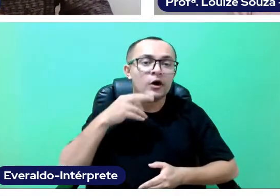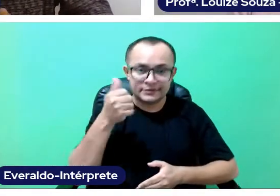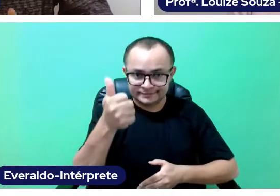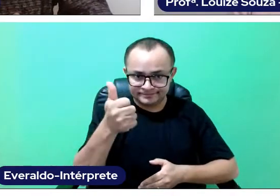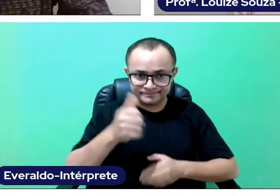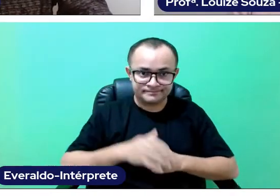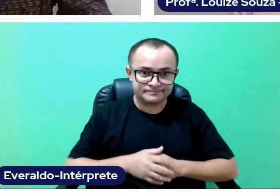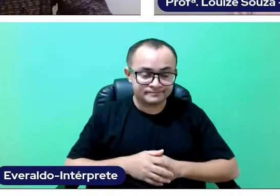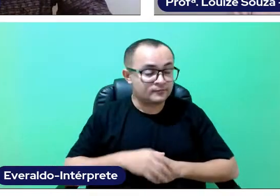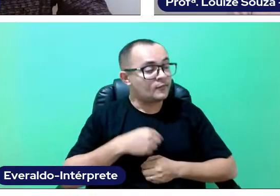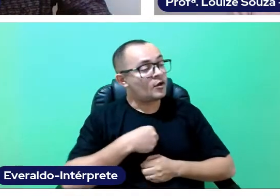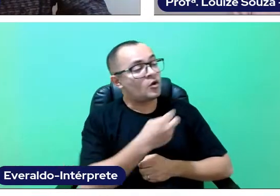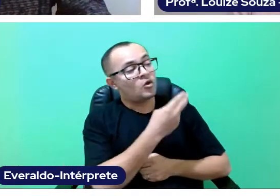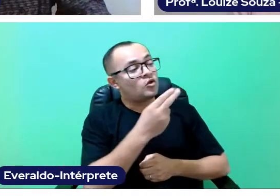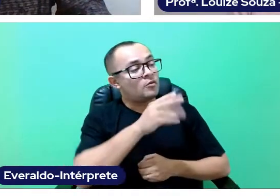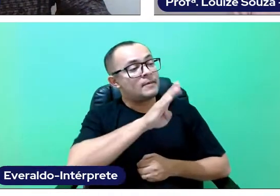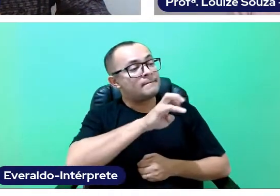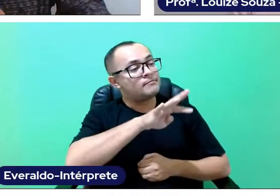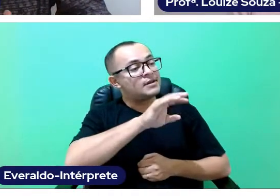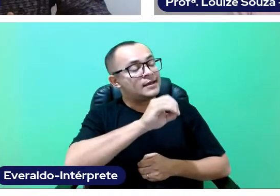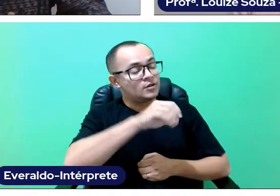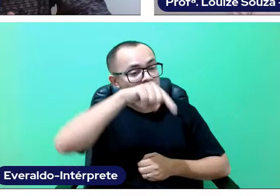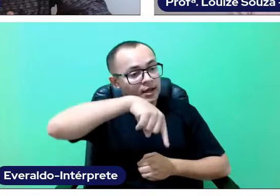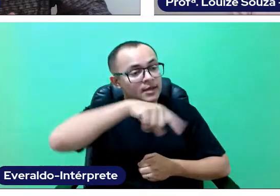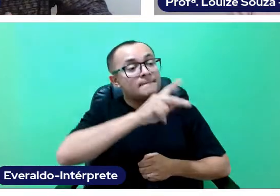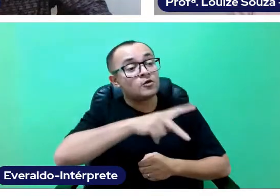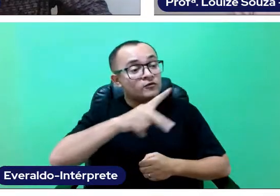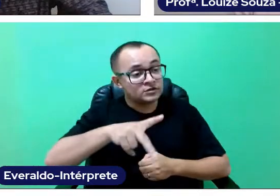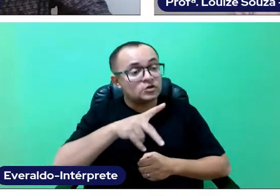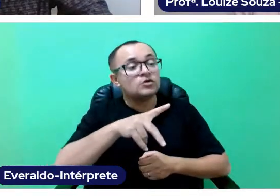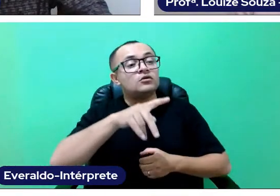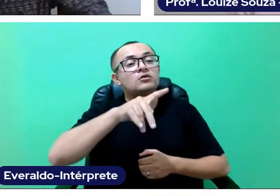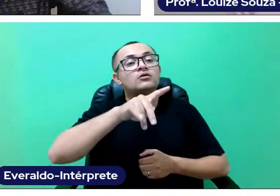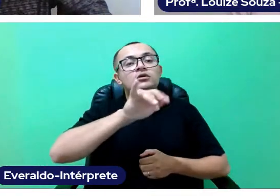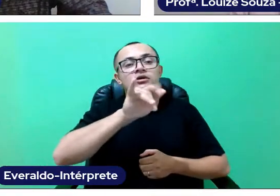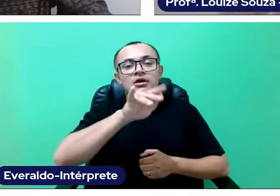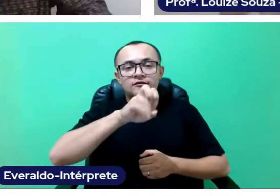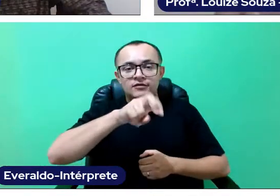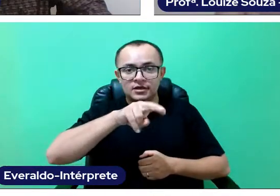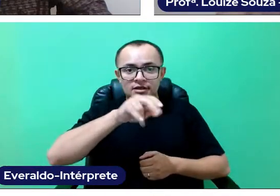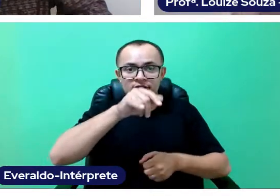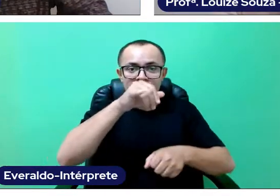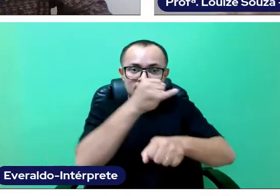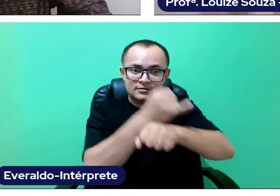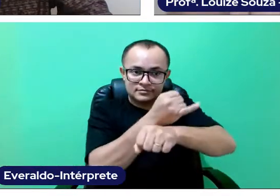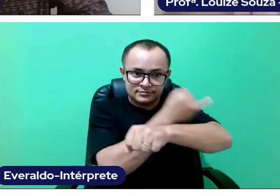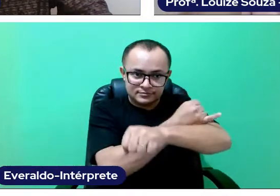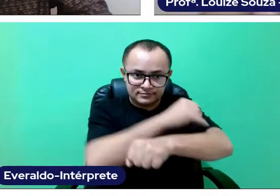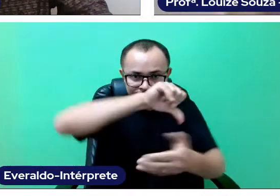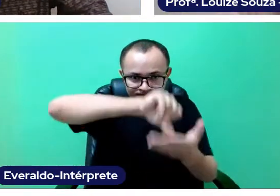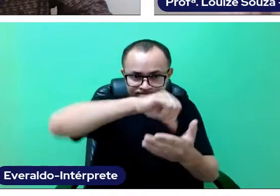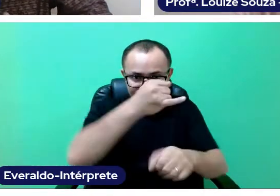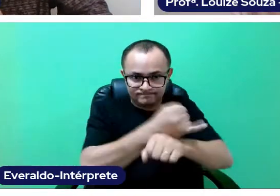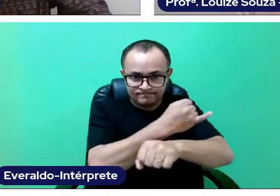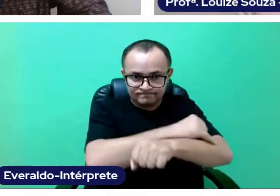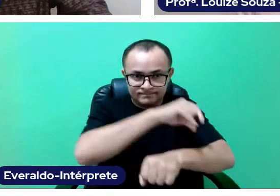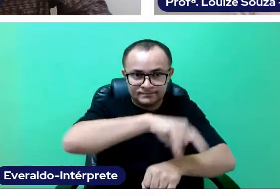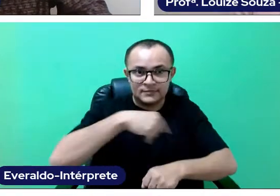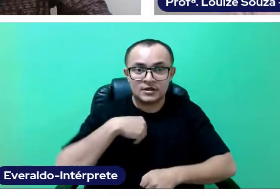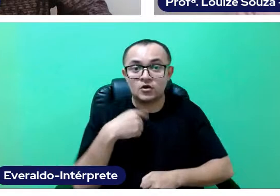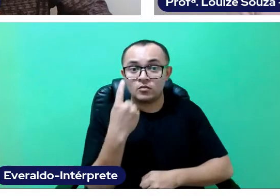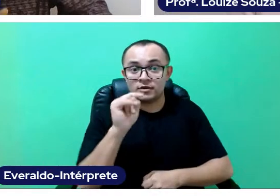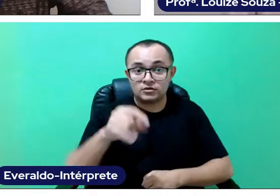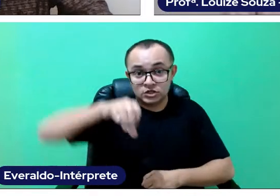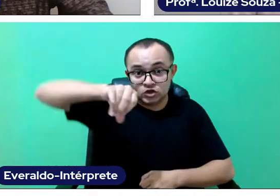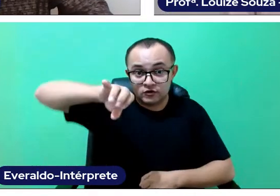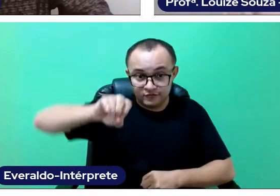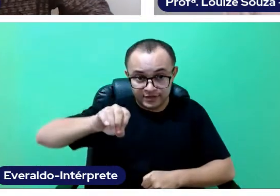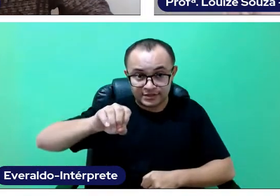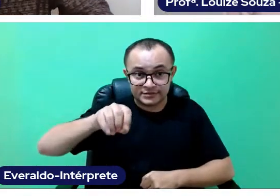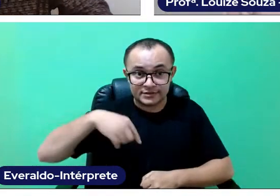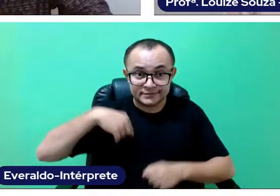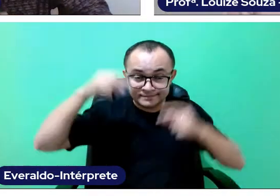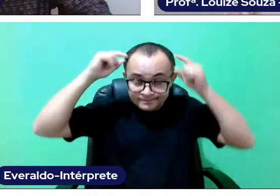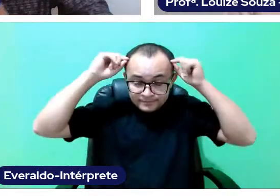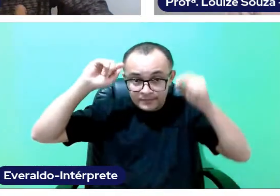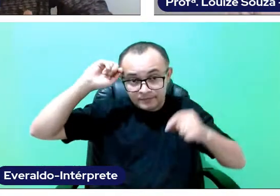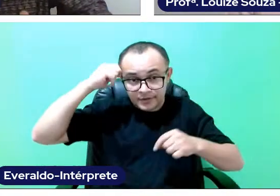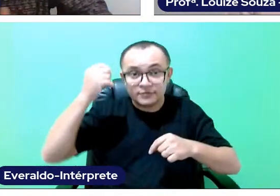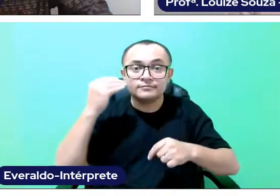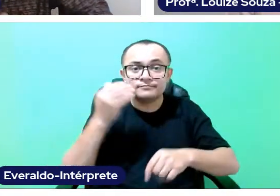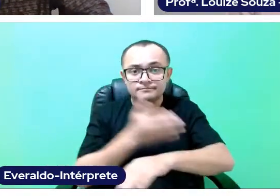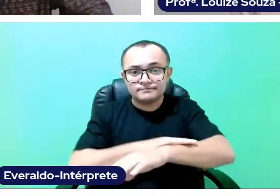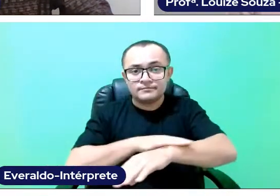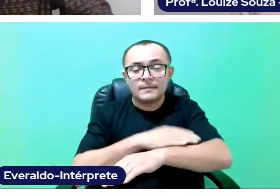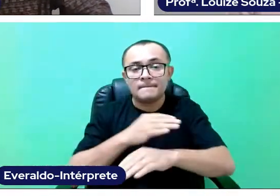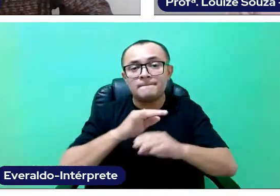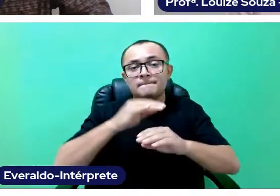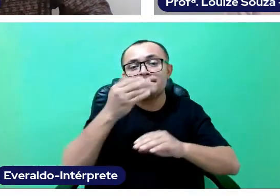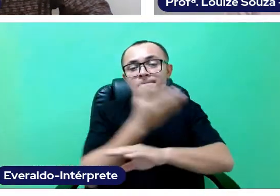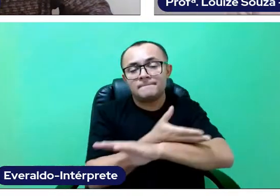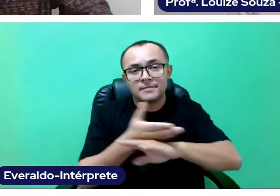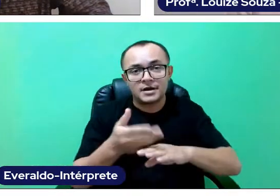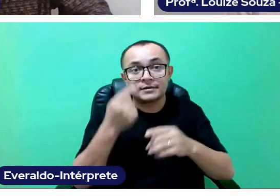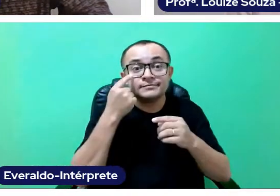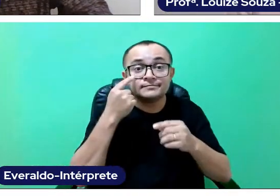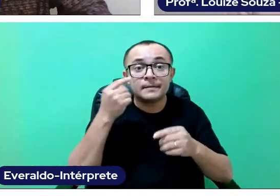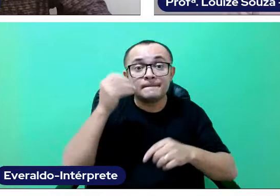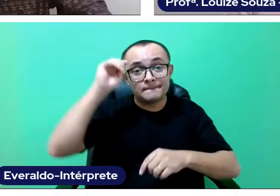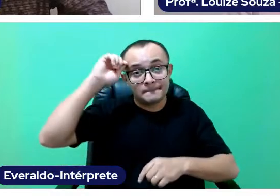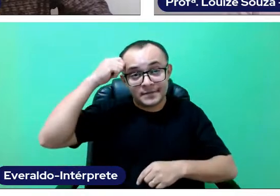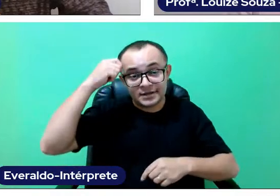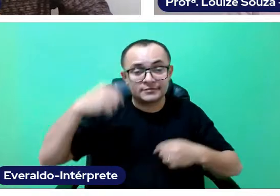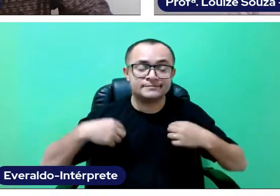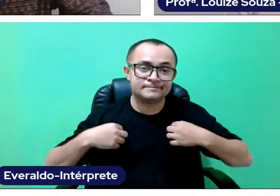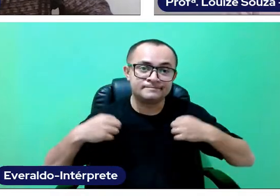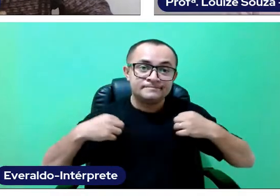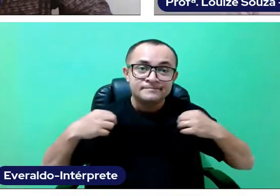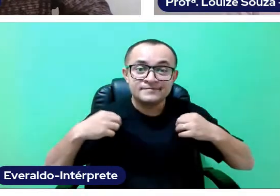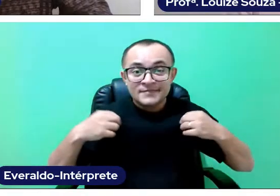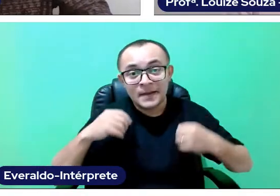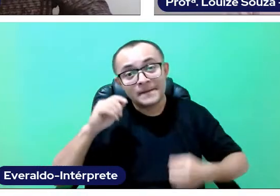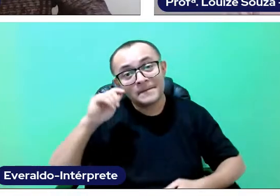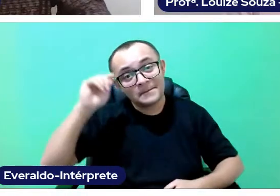Well, I am professor Breno, also from IFRN. I am 1,90 cm tall, I have white skin, short black hair, also black eyes and I am wearing a black and grey shirt.